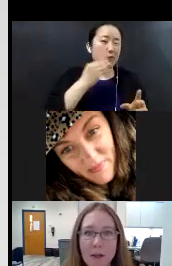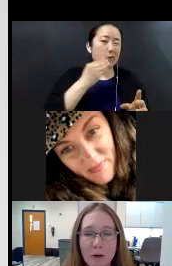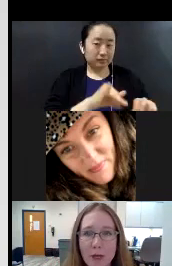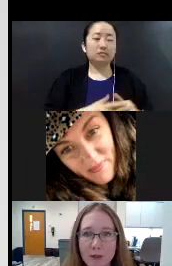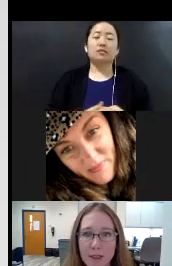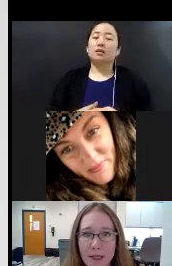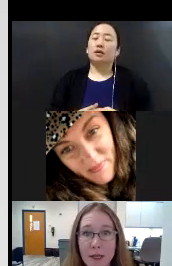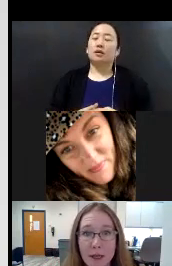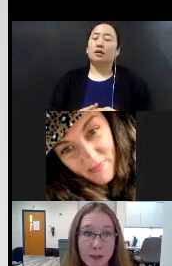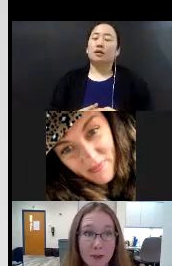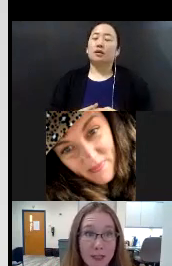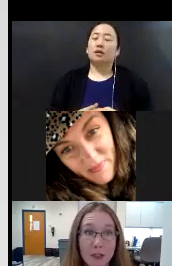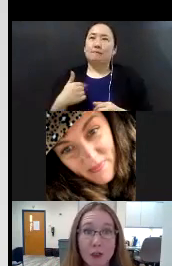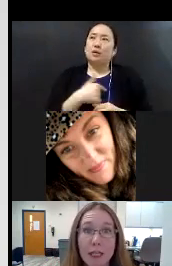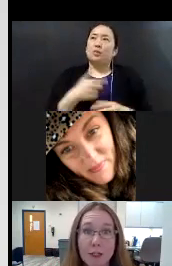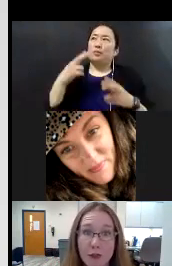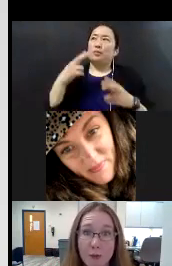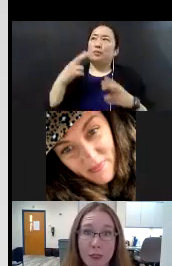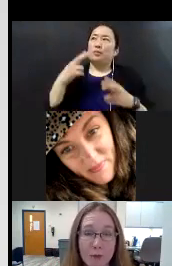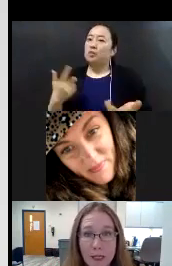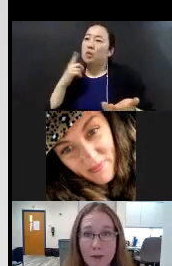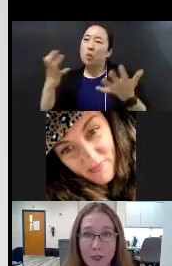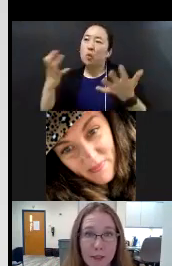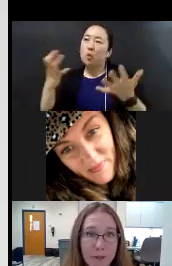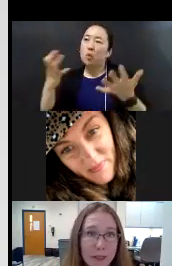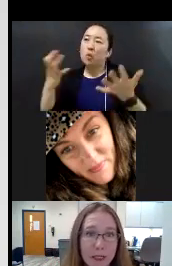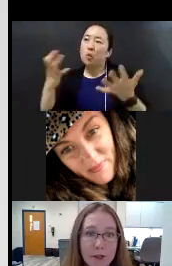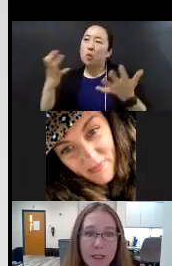THINGS TO LOOK INTO. WE DON'T SAY THERE IS A SLAM DUNK GUARANTEE FOR